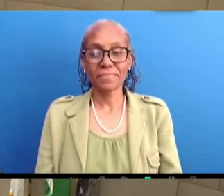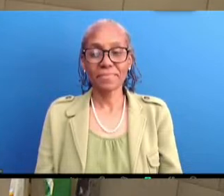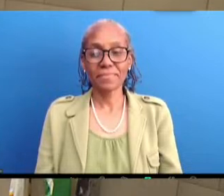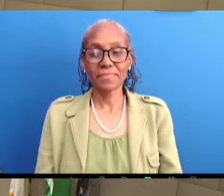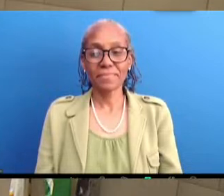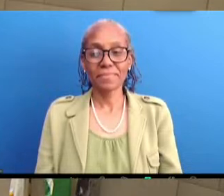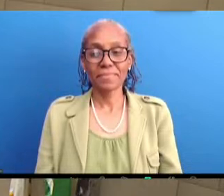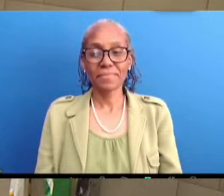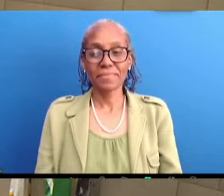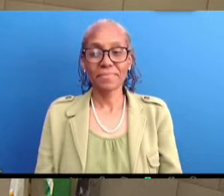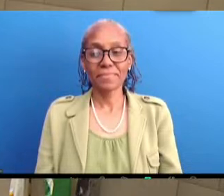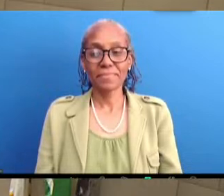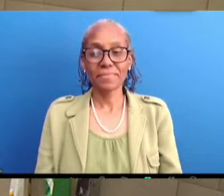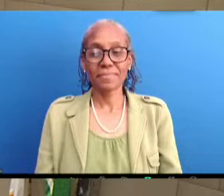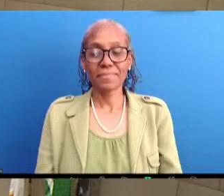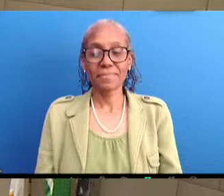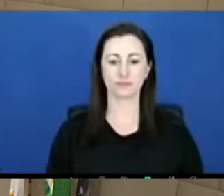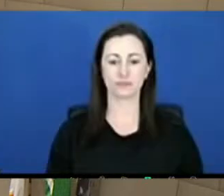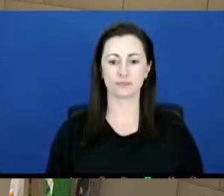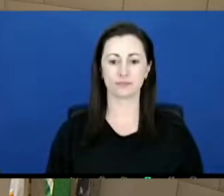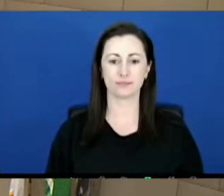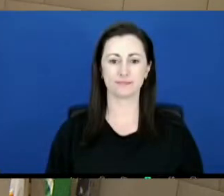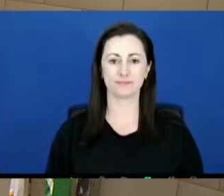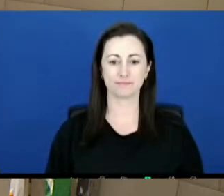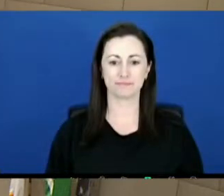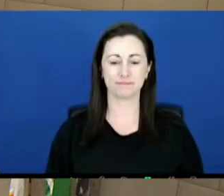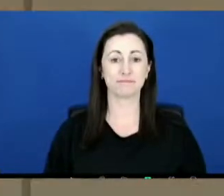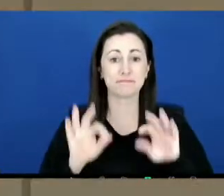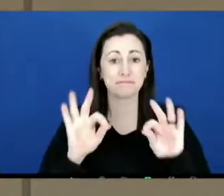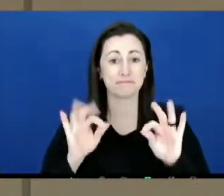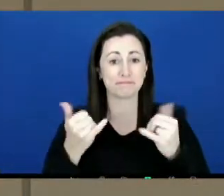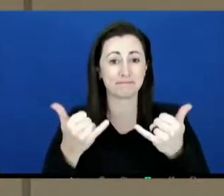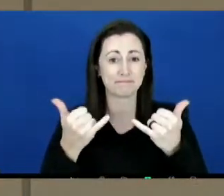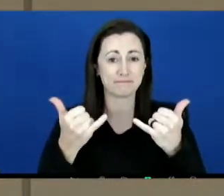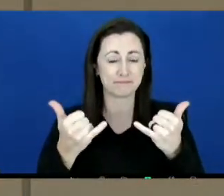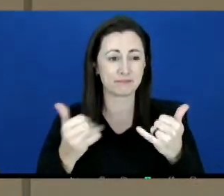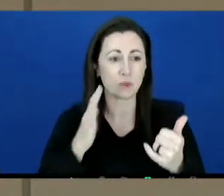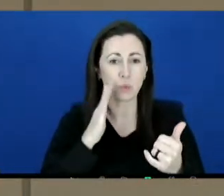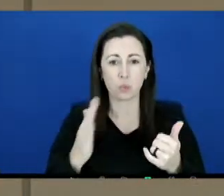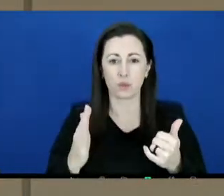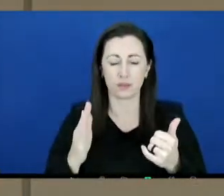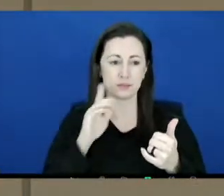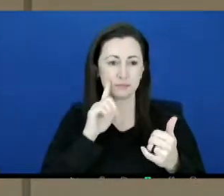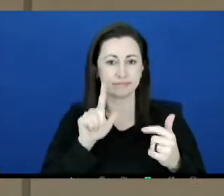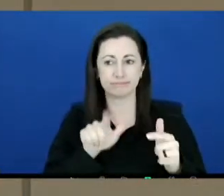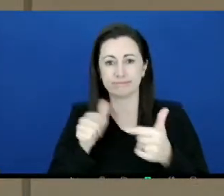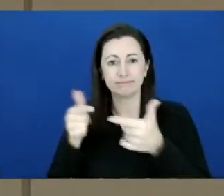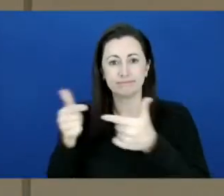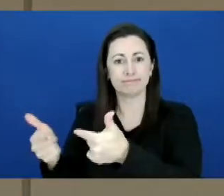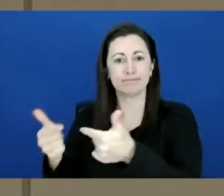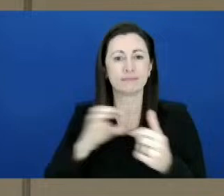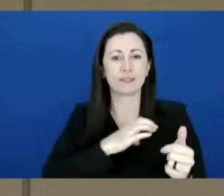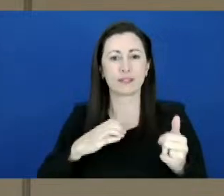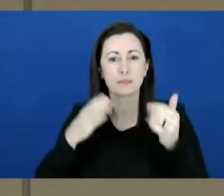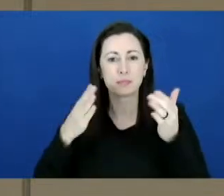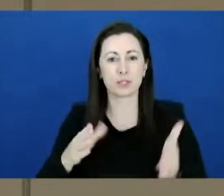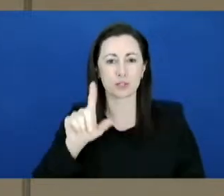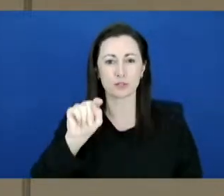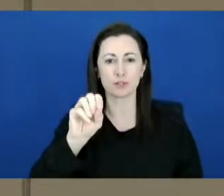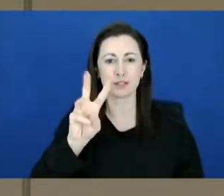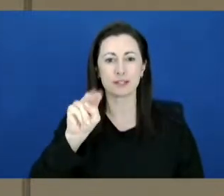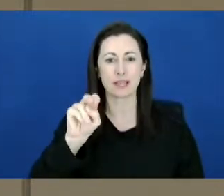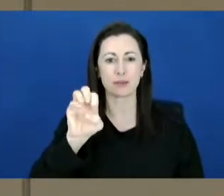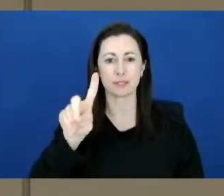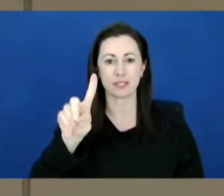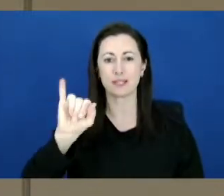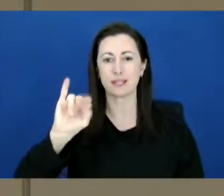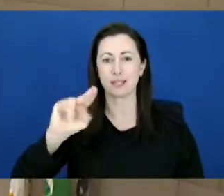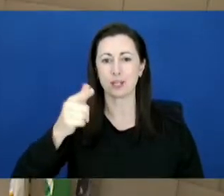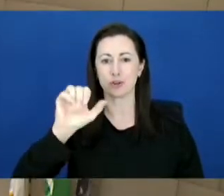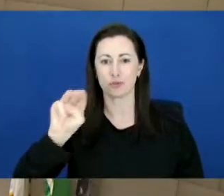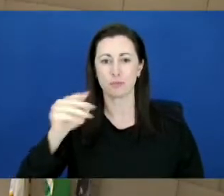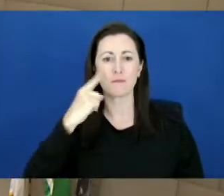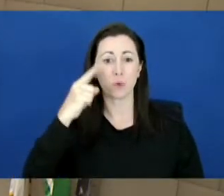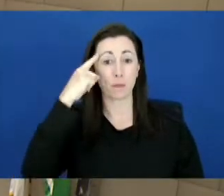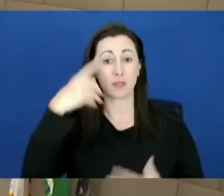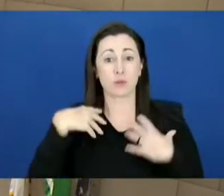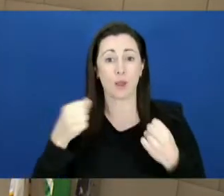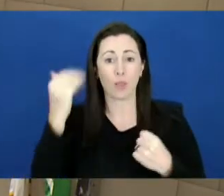AGAIN.